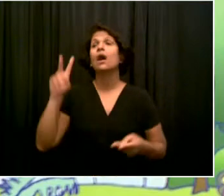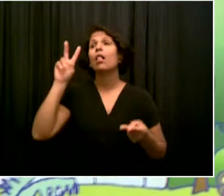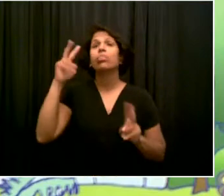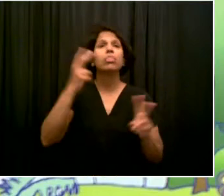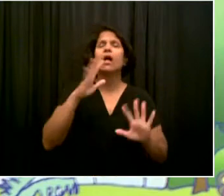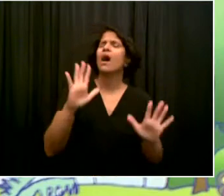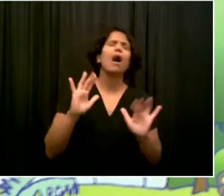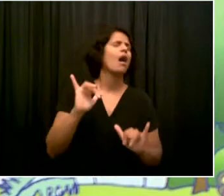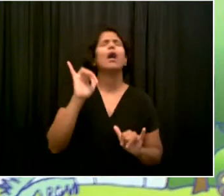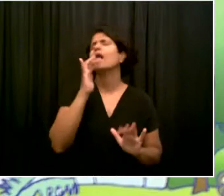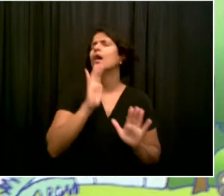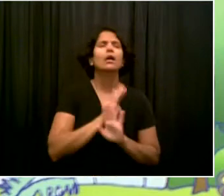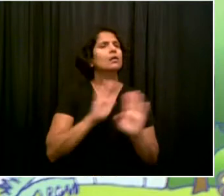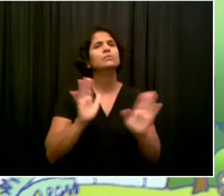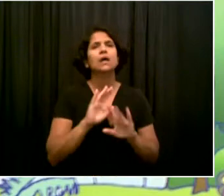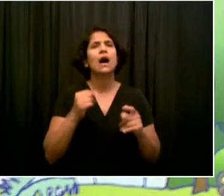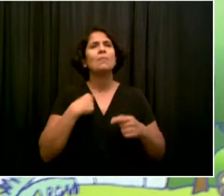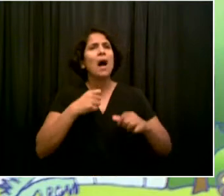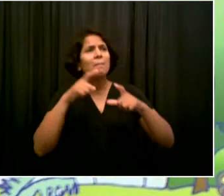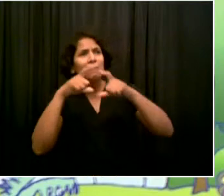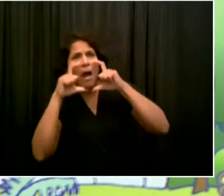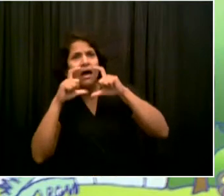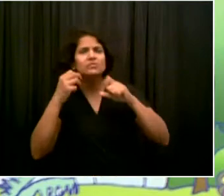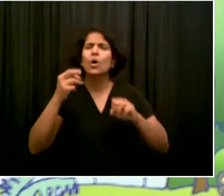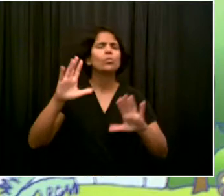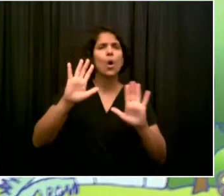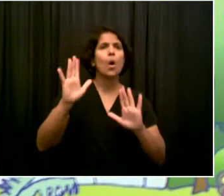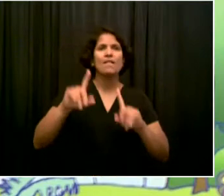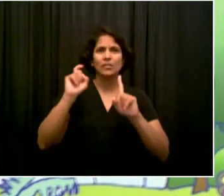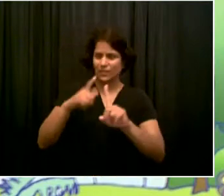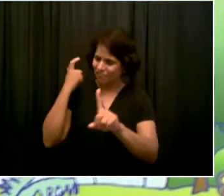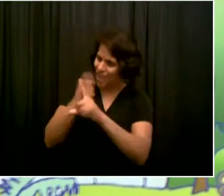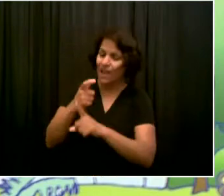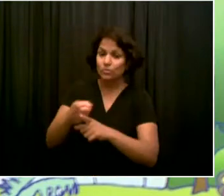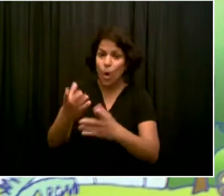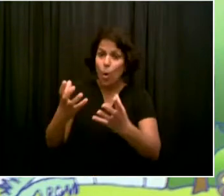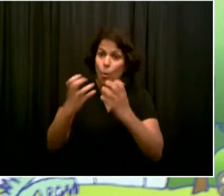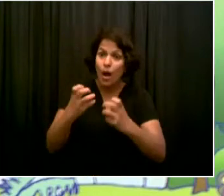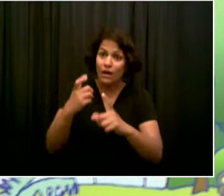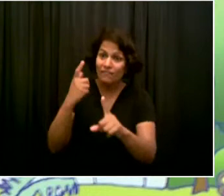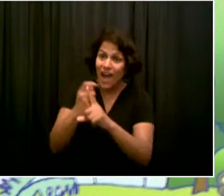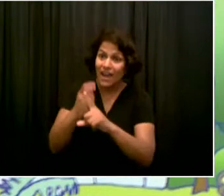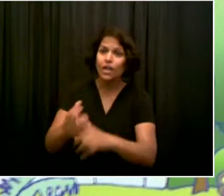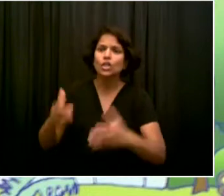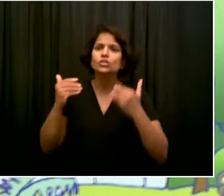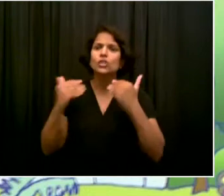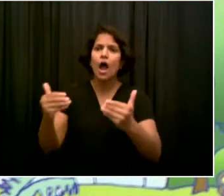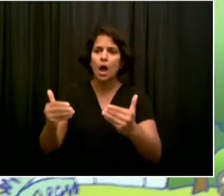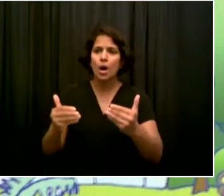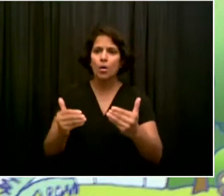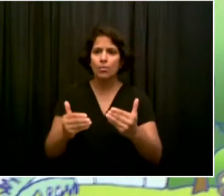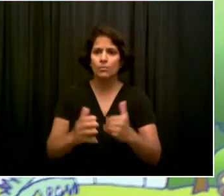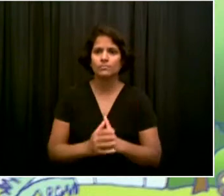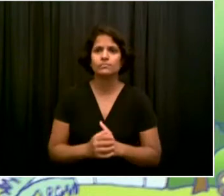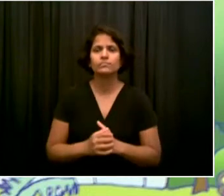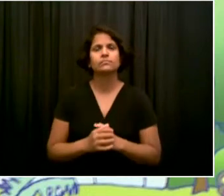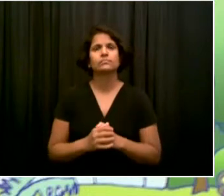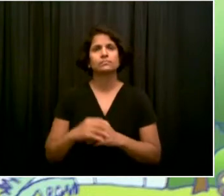SUPPORTS